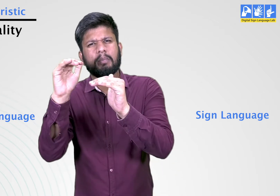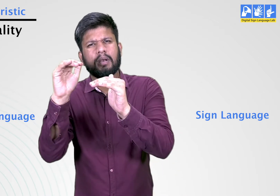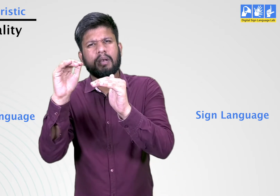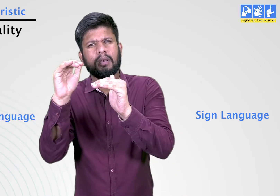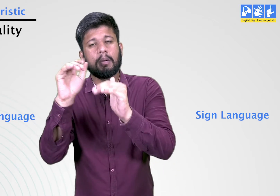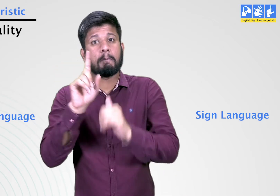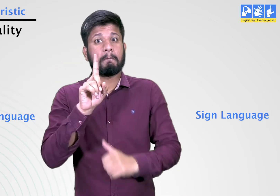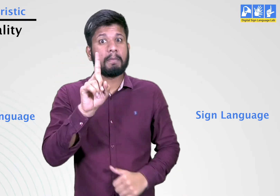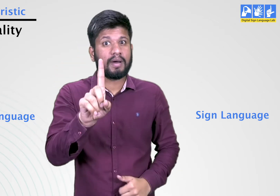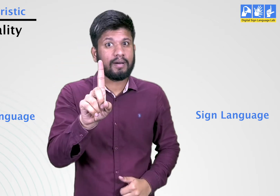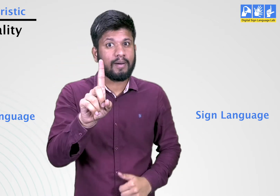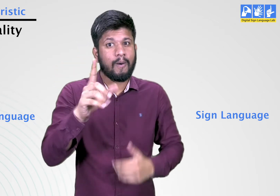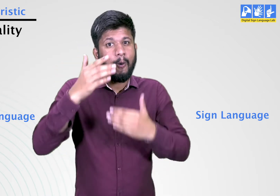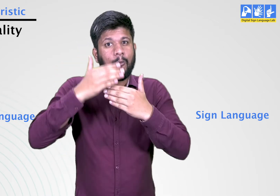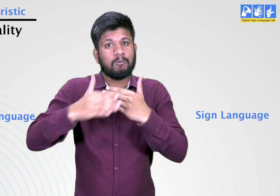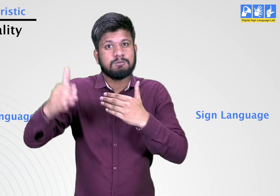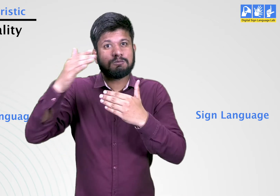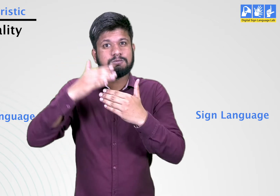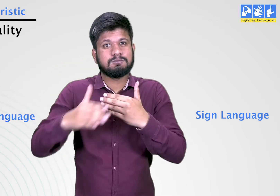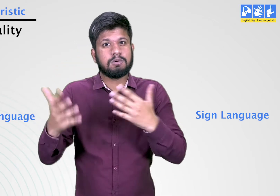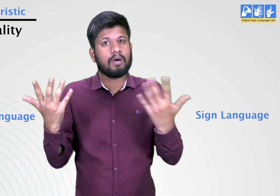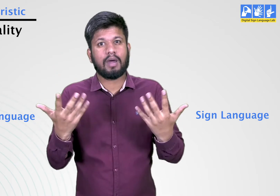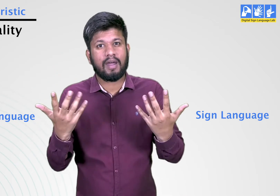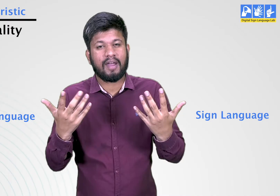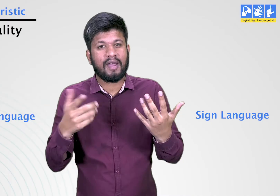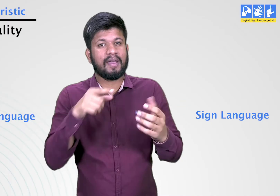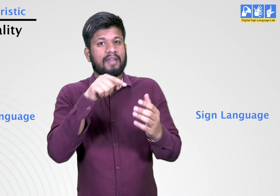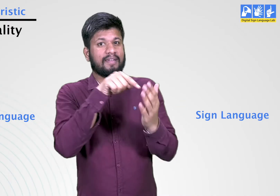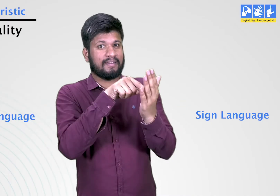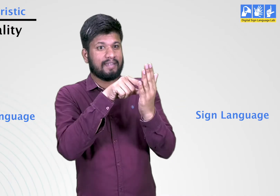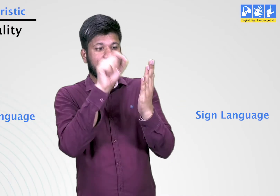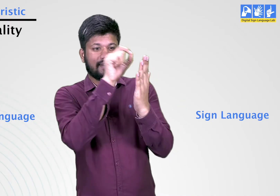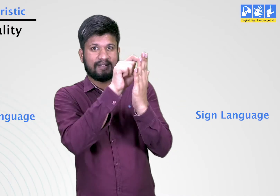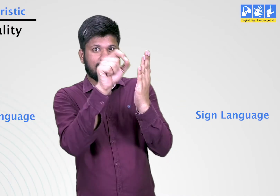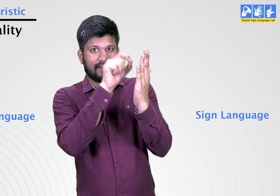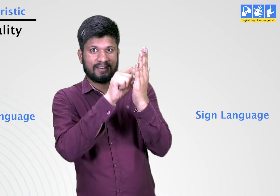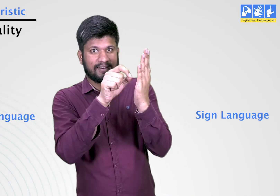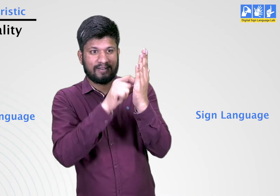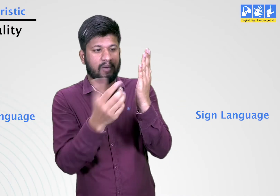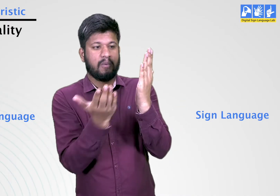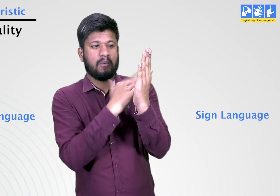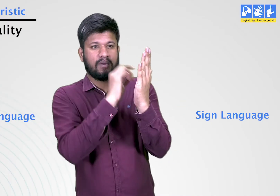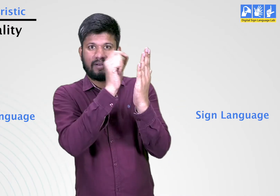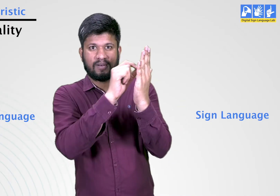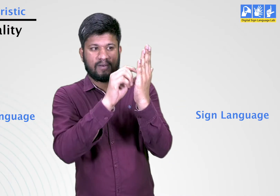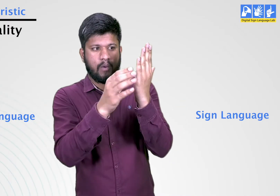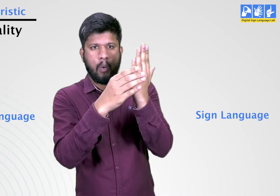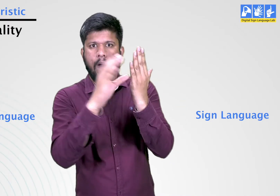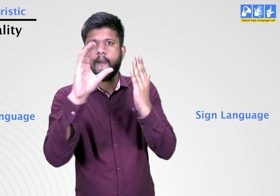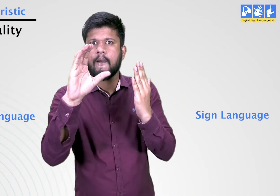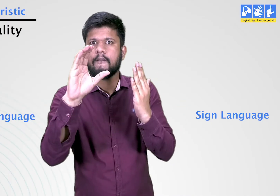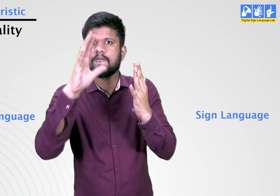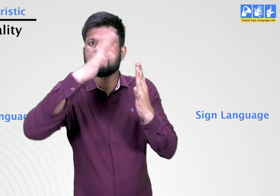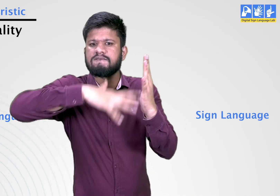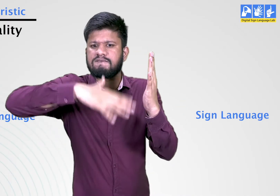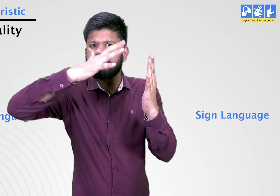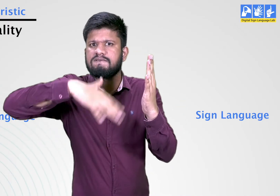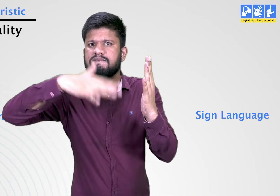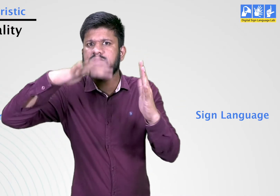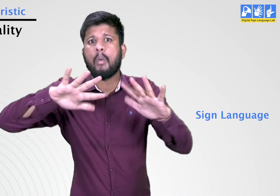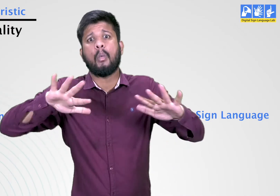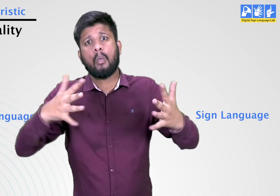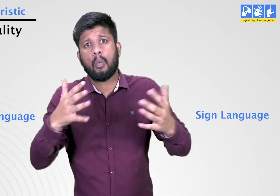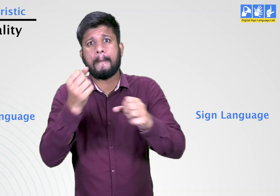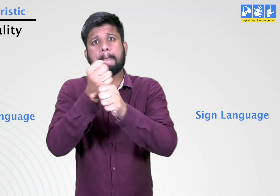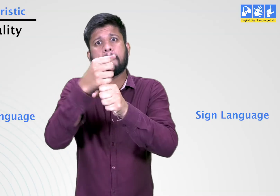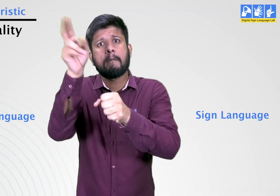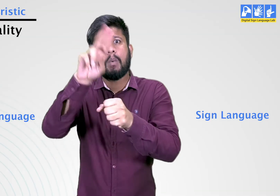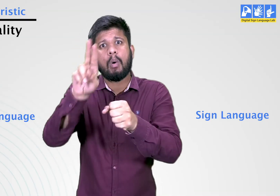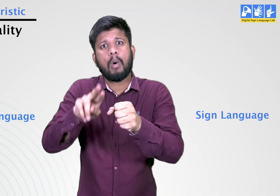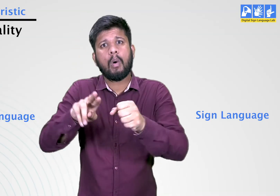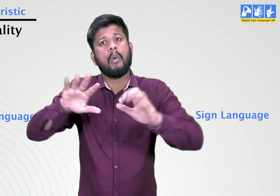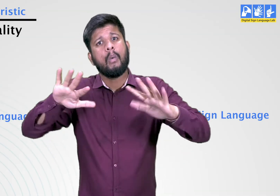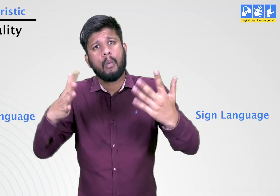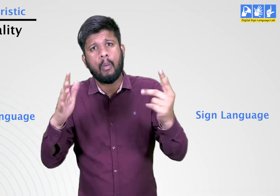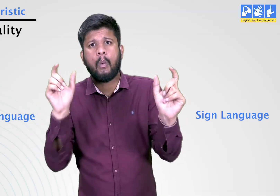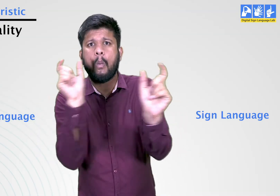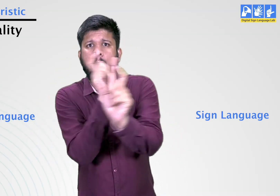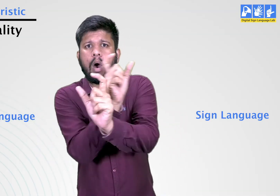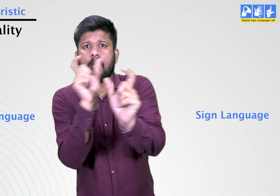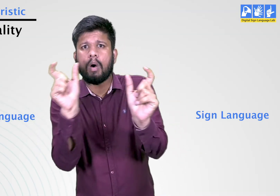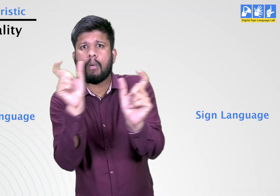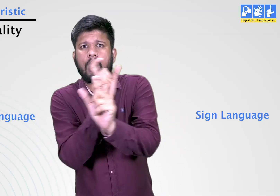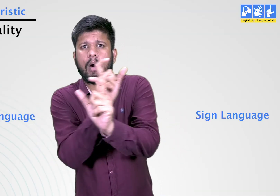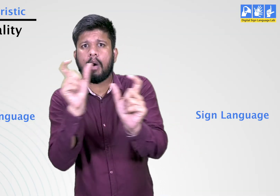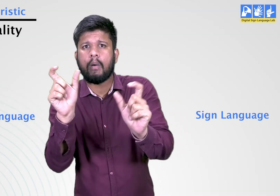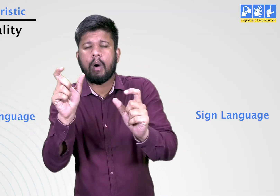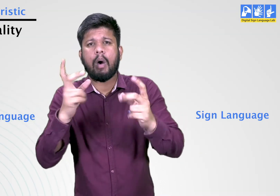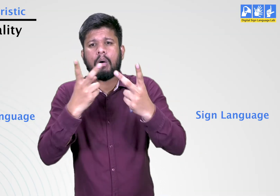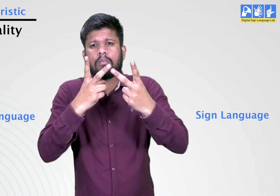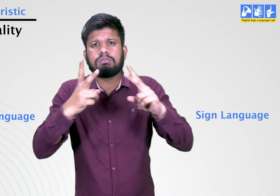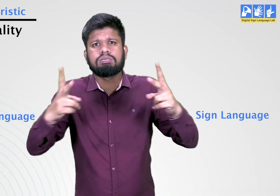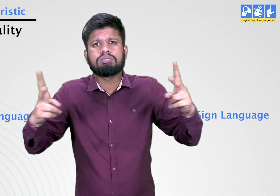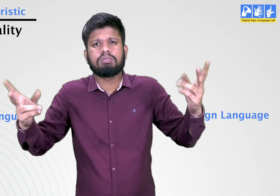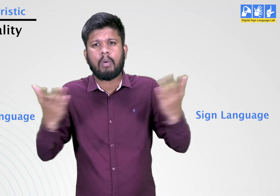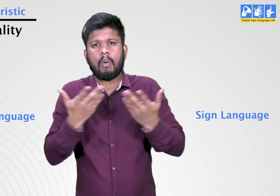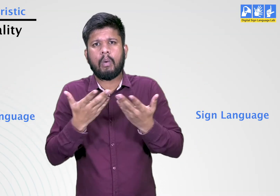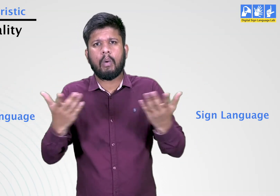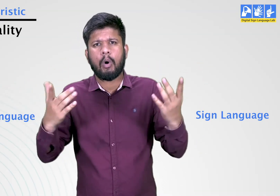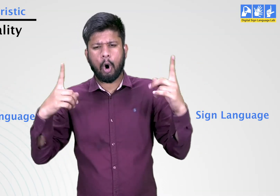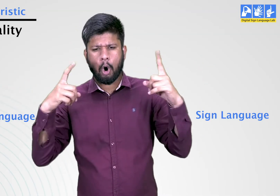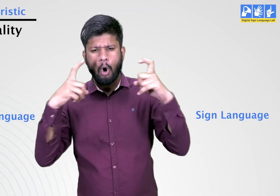However, by combining just these alphabets we can create boundless number of words and sentences.